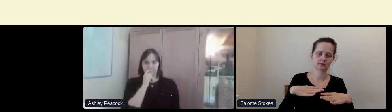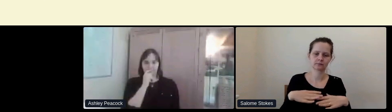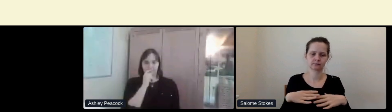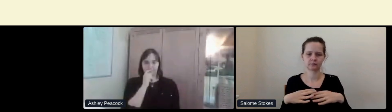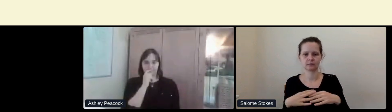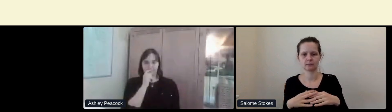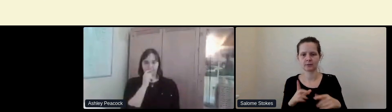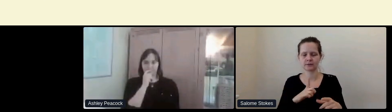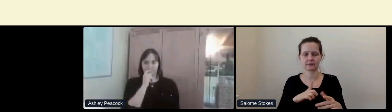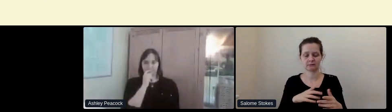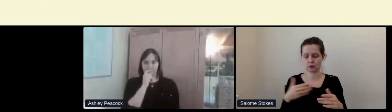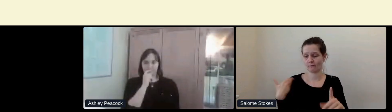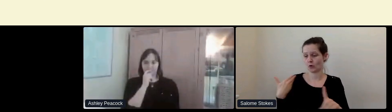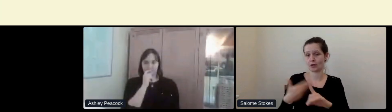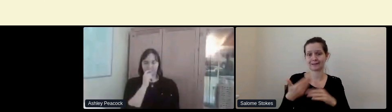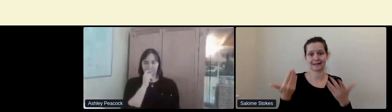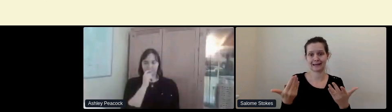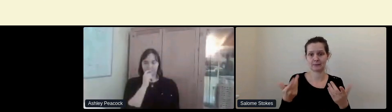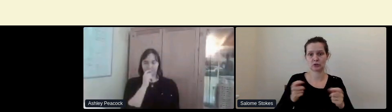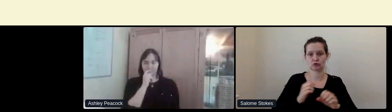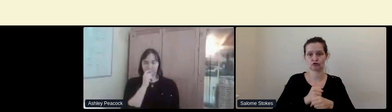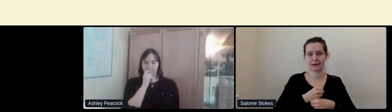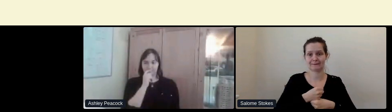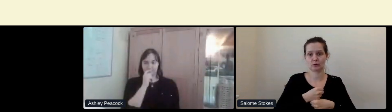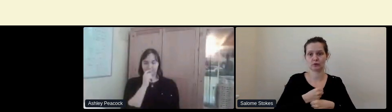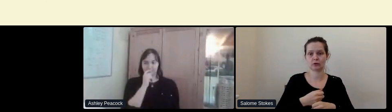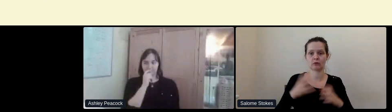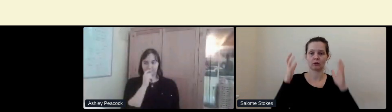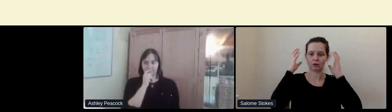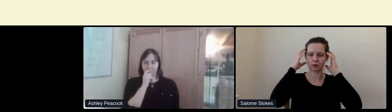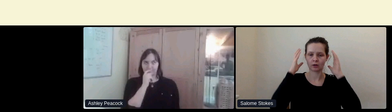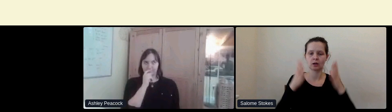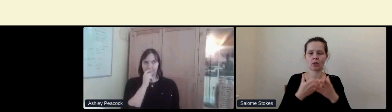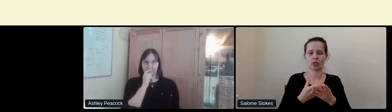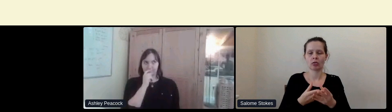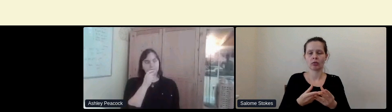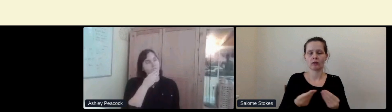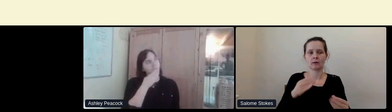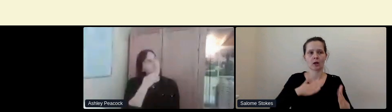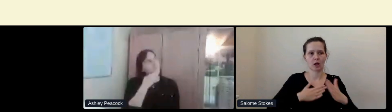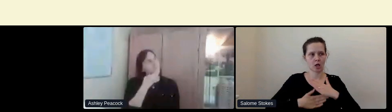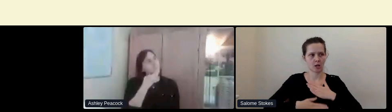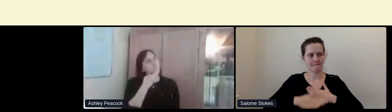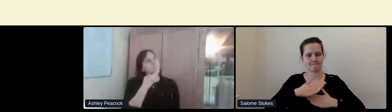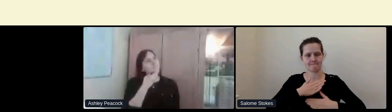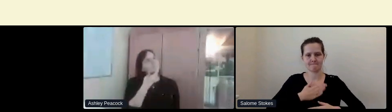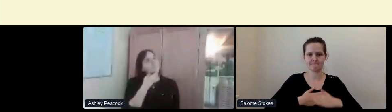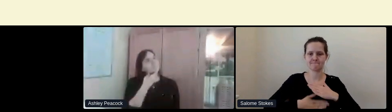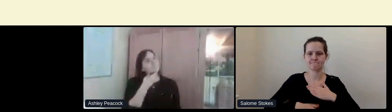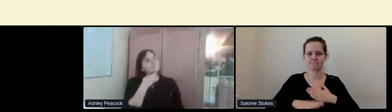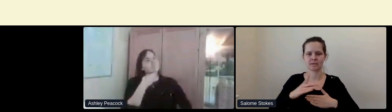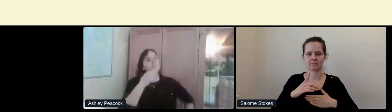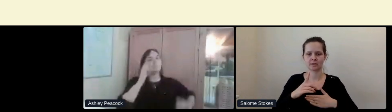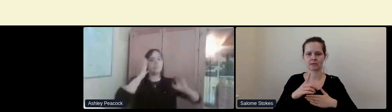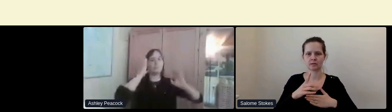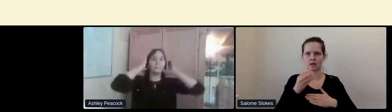day from from the brink of chaos but then I get back from lunch, there's a challenging email.